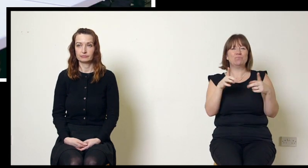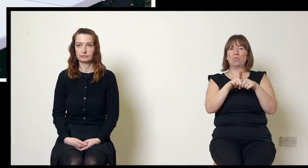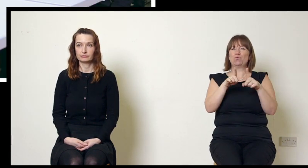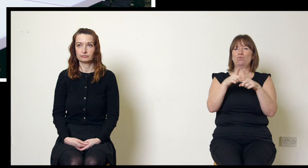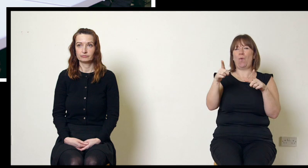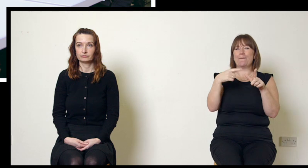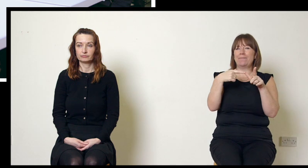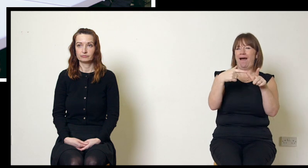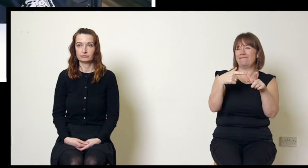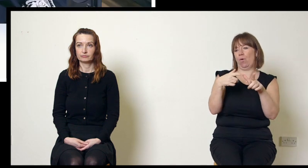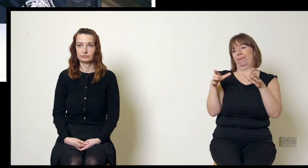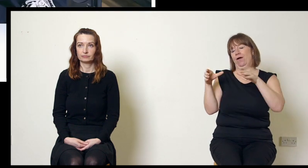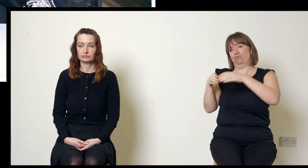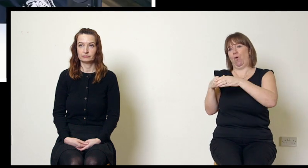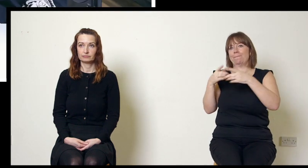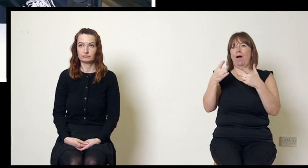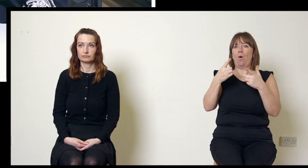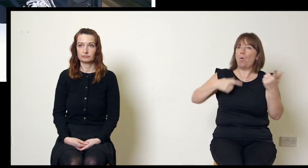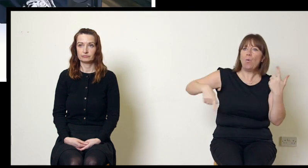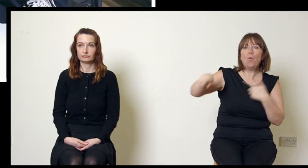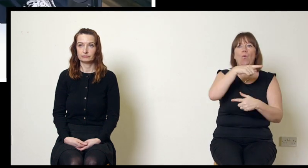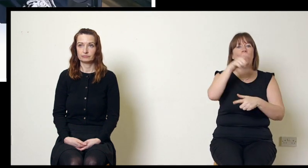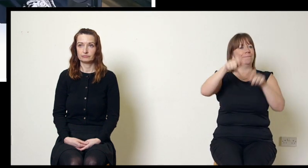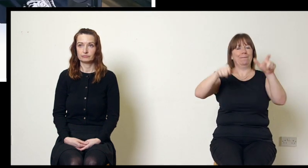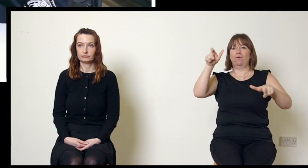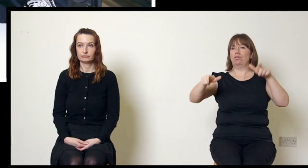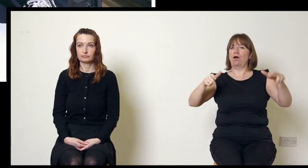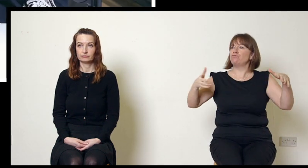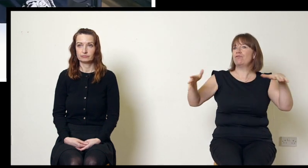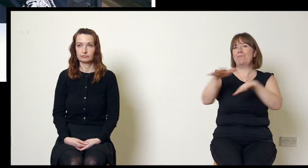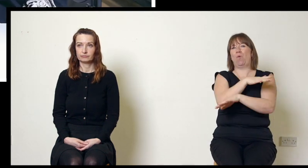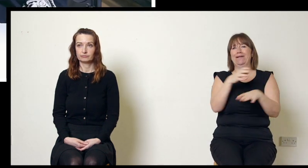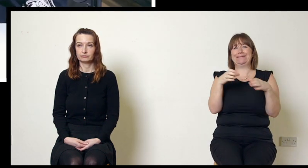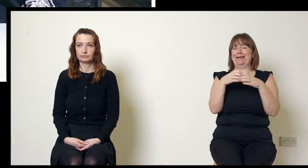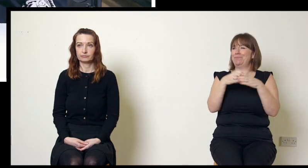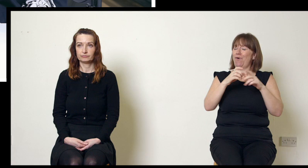for that little sector, but actually across the board and the team have been really good at that and we're constantly reflecting back on that.